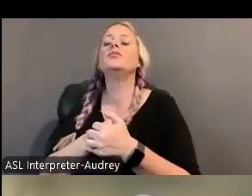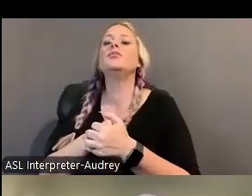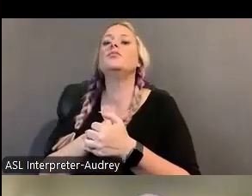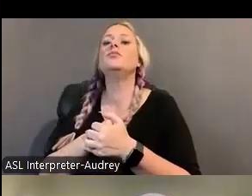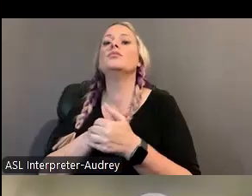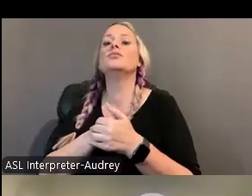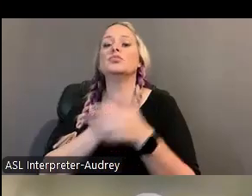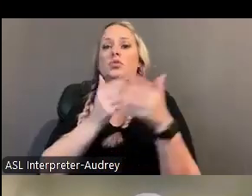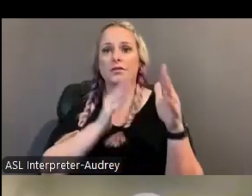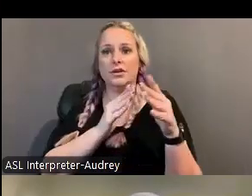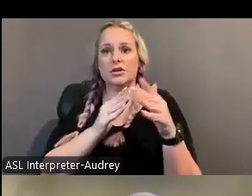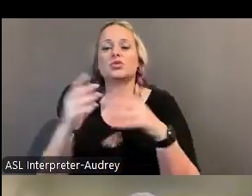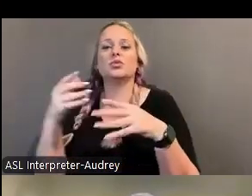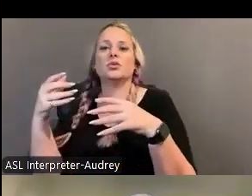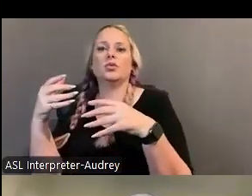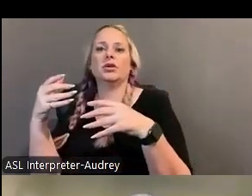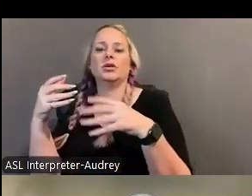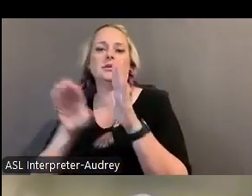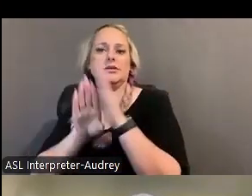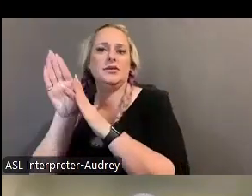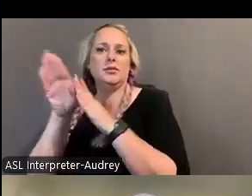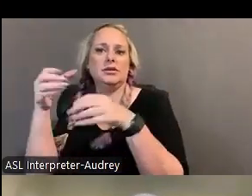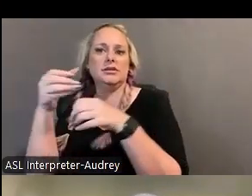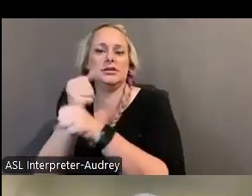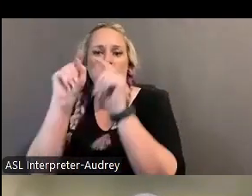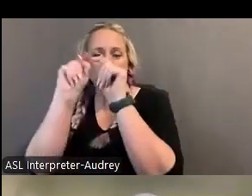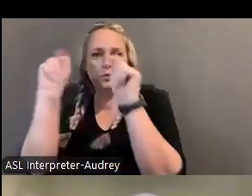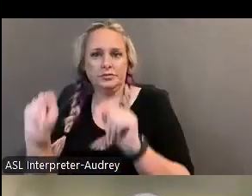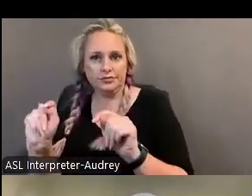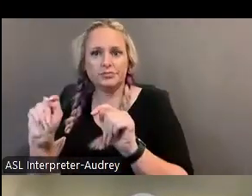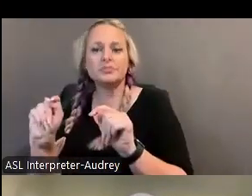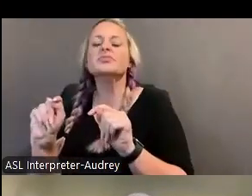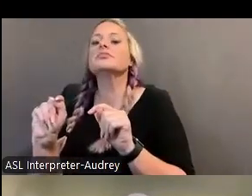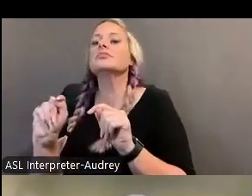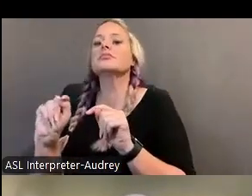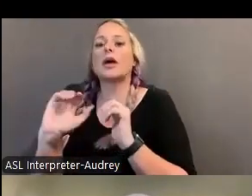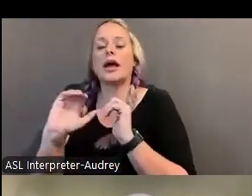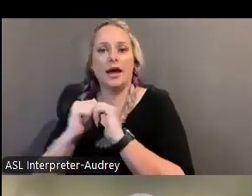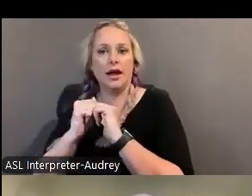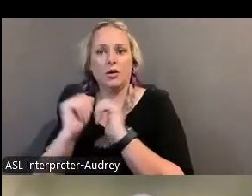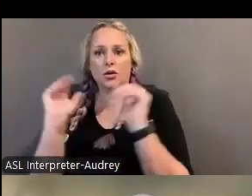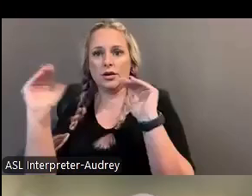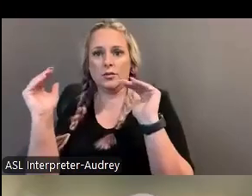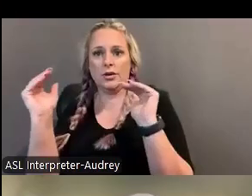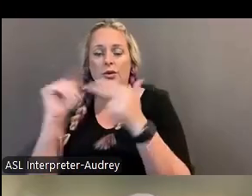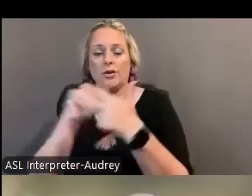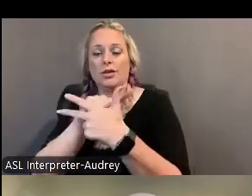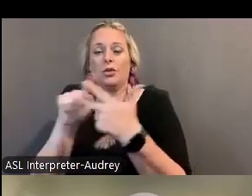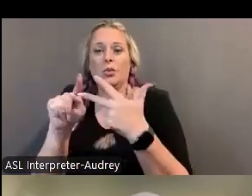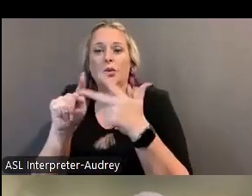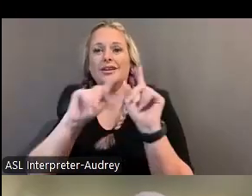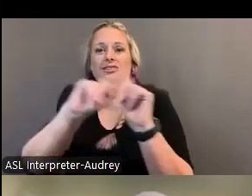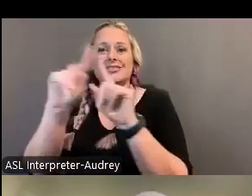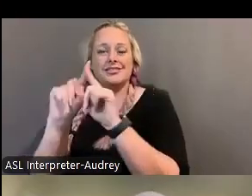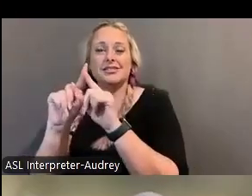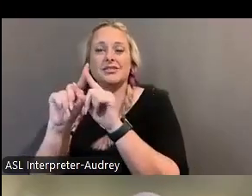a summary template, and we did this by comparing three different summary styles that we researched,